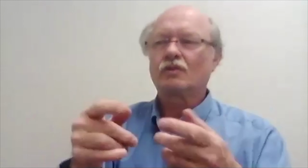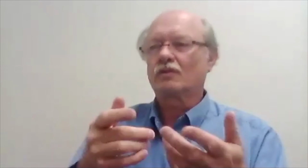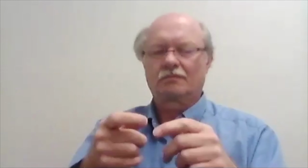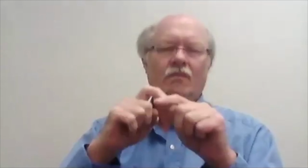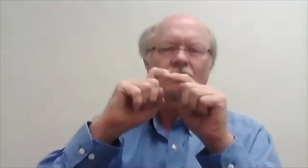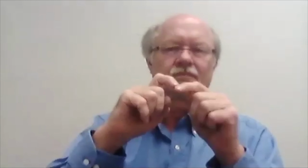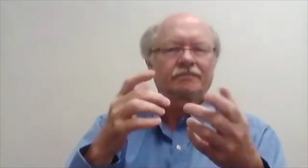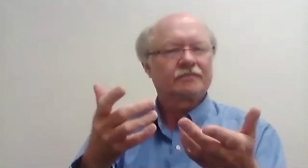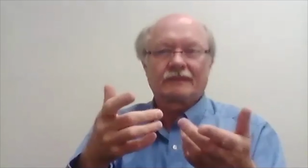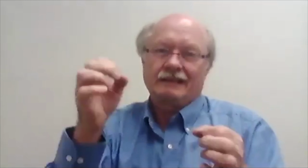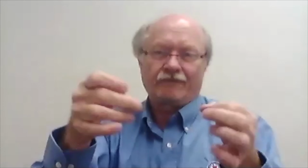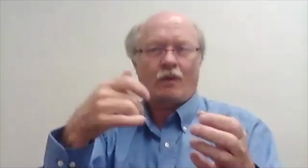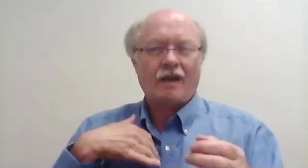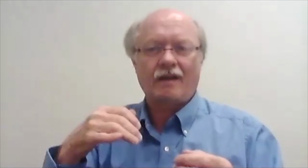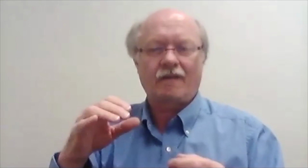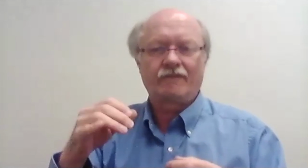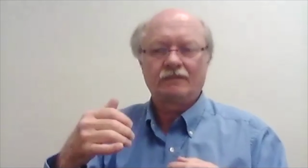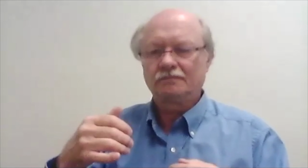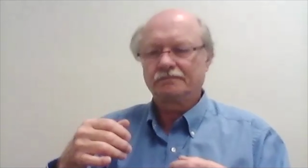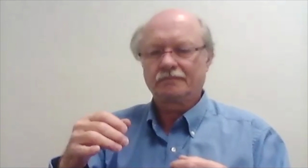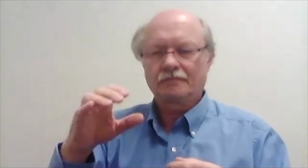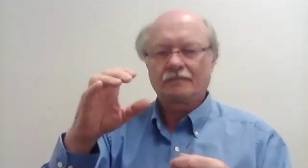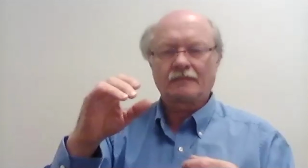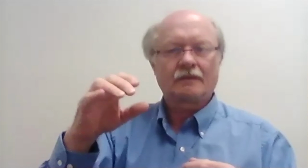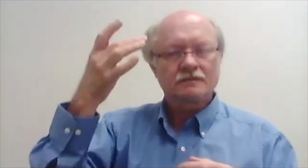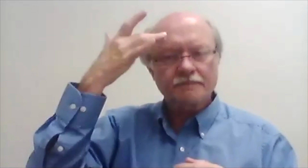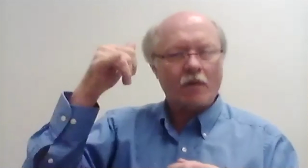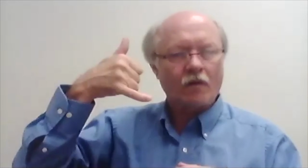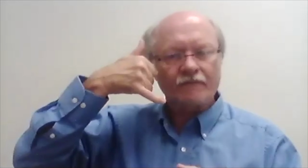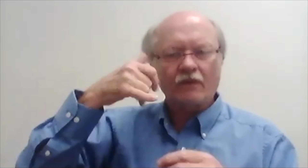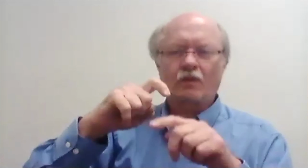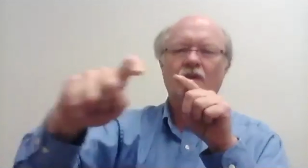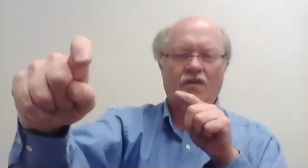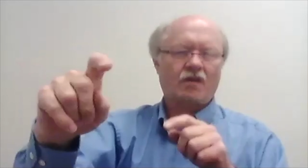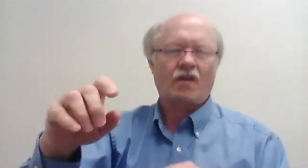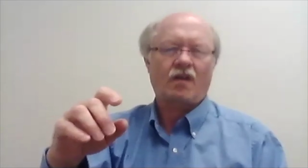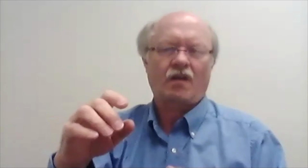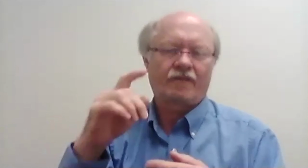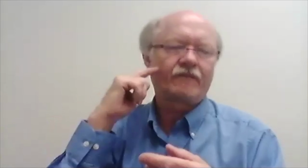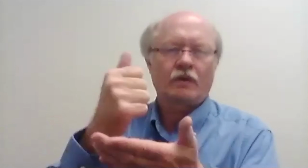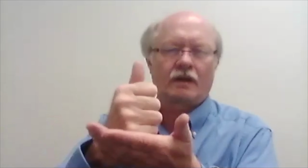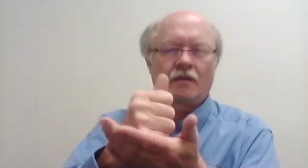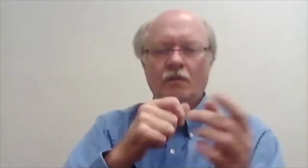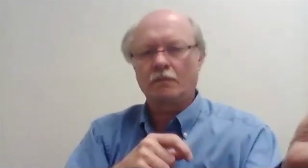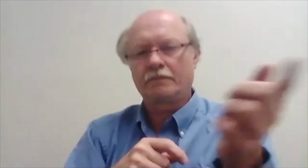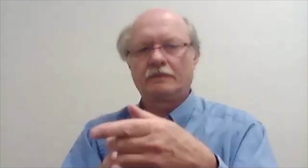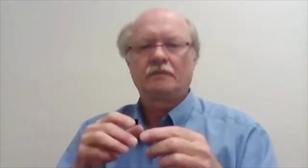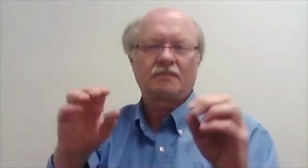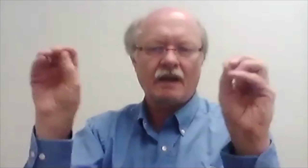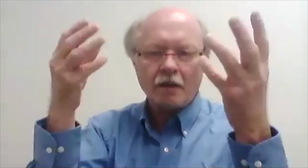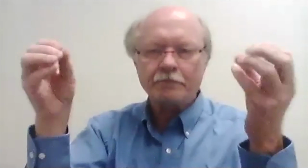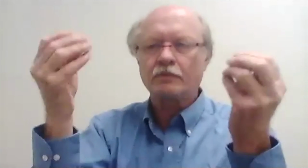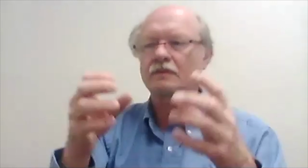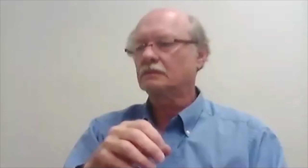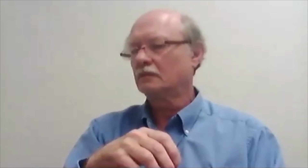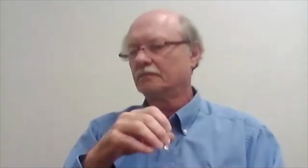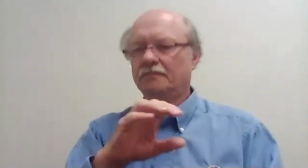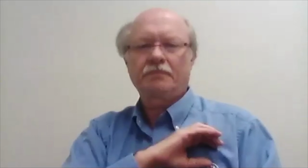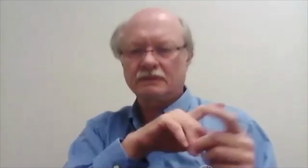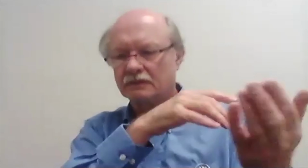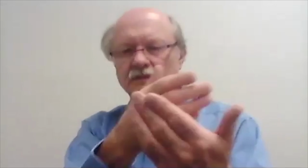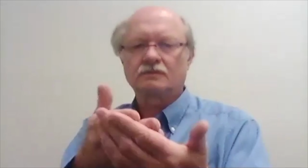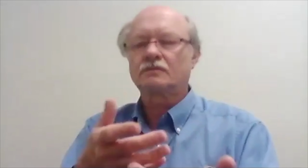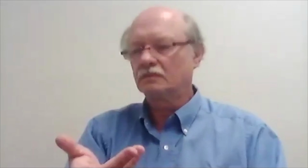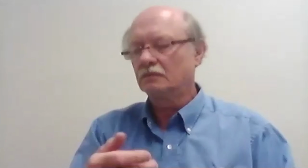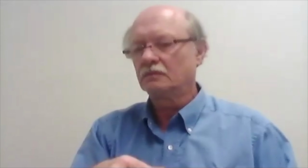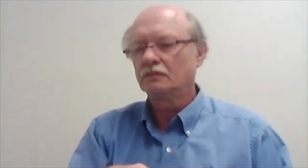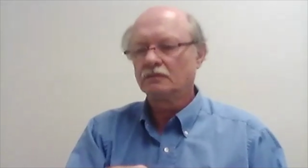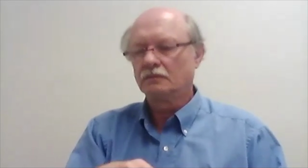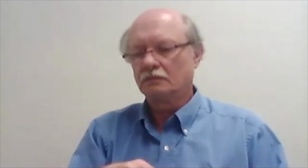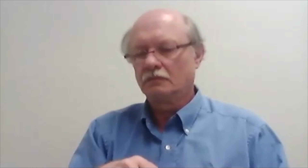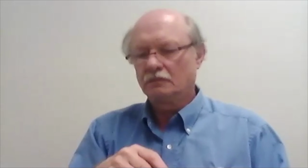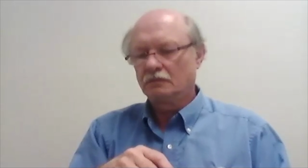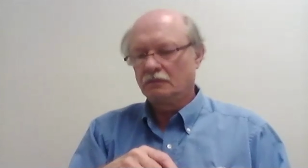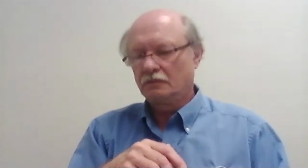If they're hurt you can, if you have a smartphone, you know maybe call for help, an ambulance, maybe a police officer.